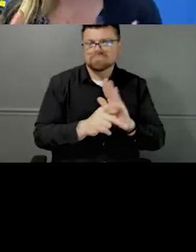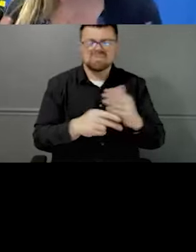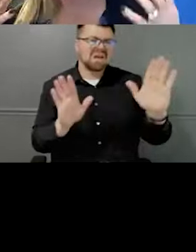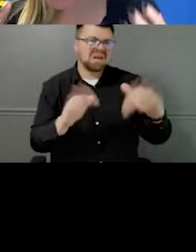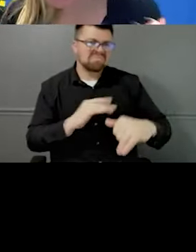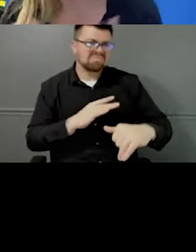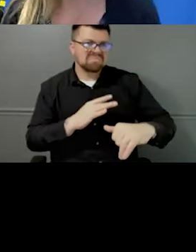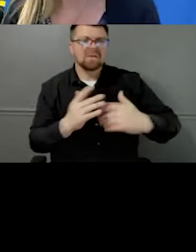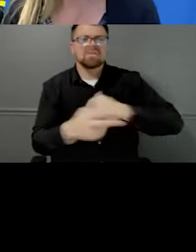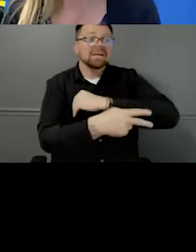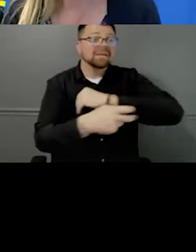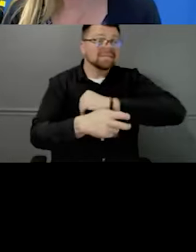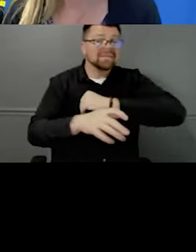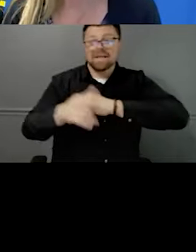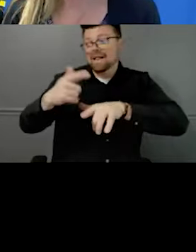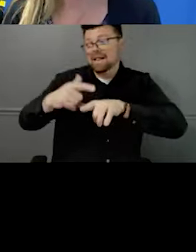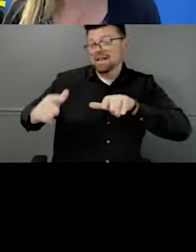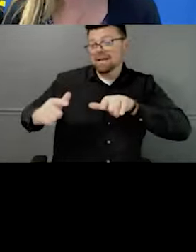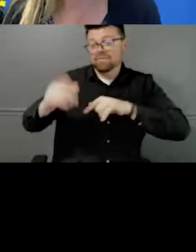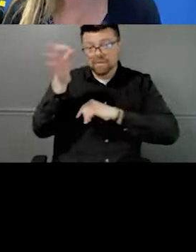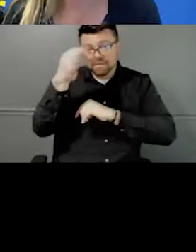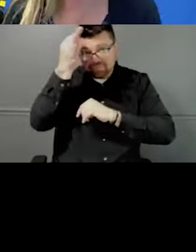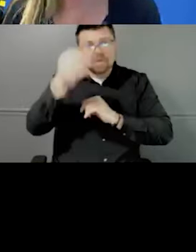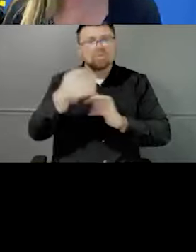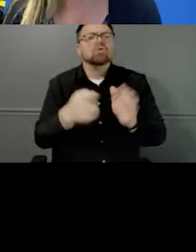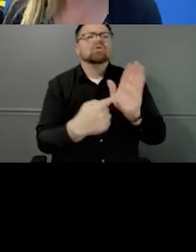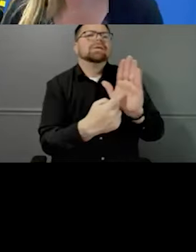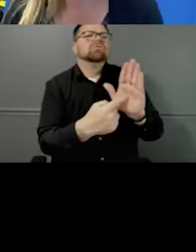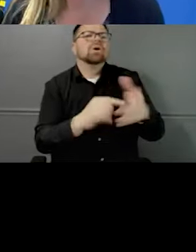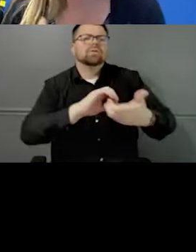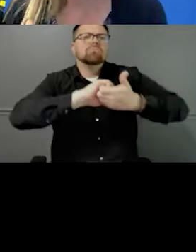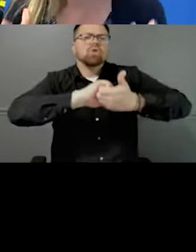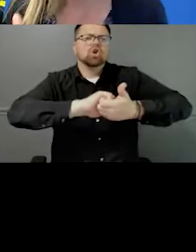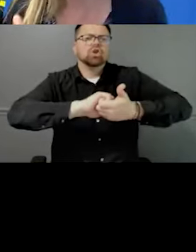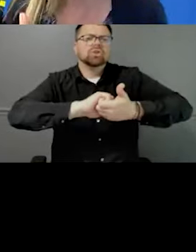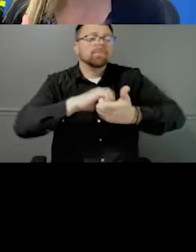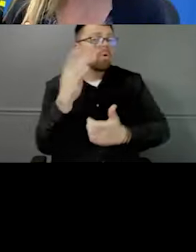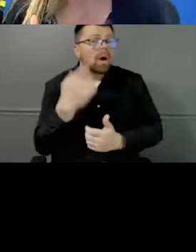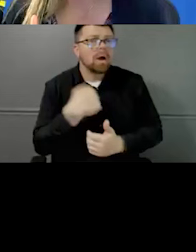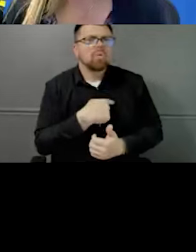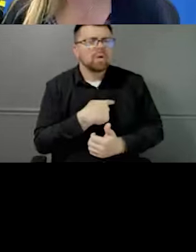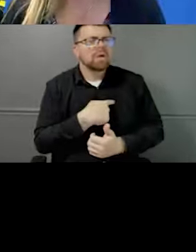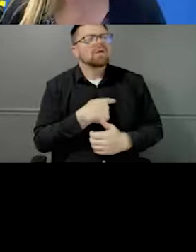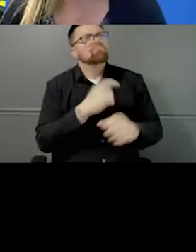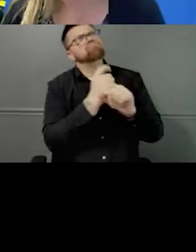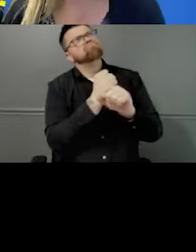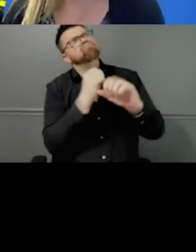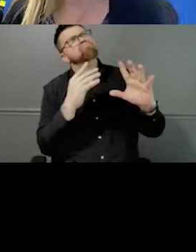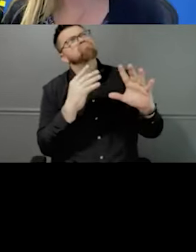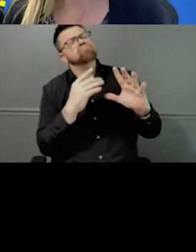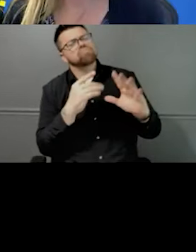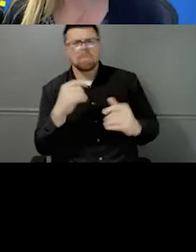We stole the language from the federal demonstration partnership because we believed that one of their activities in